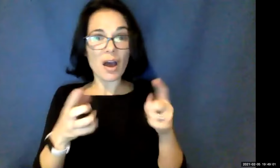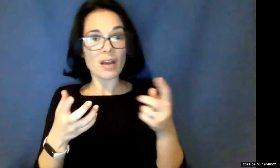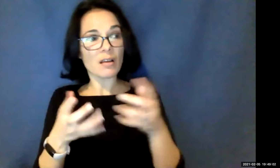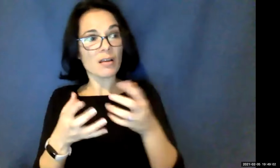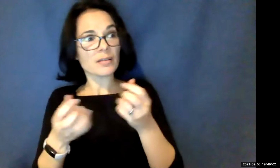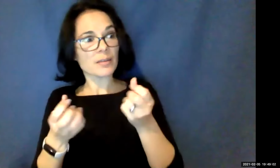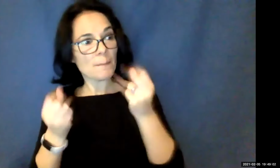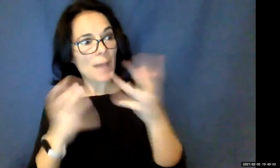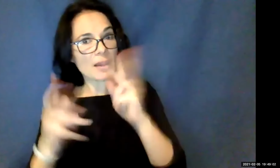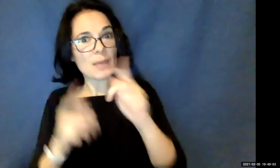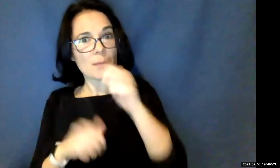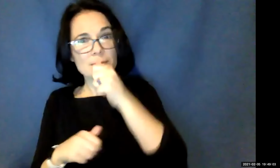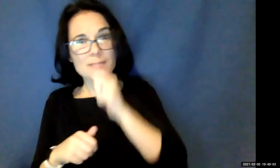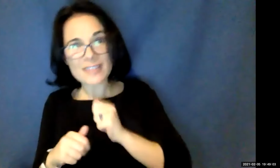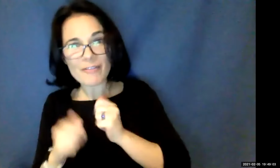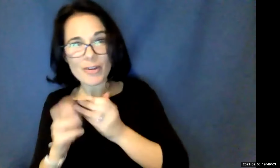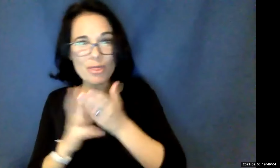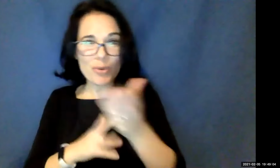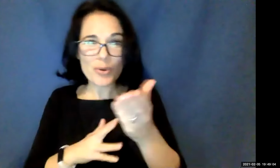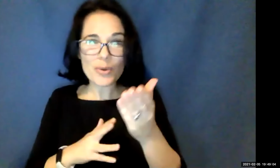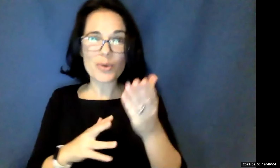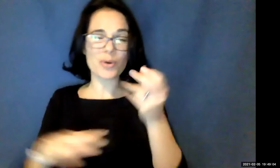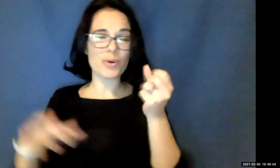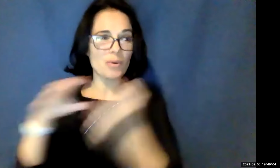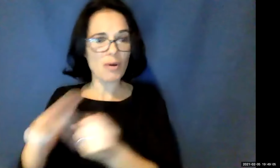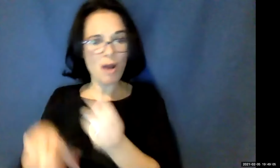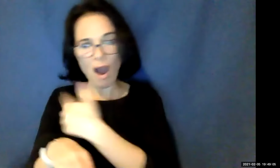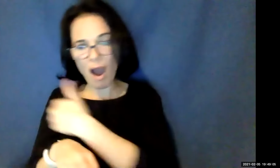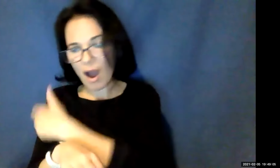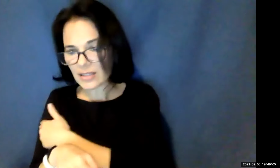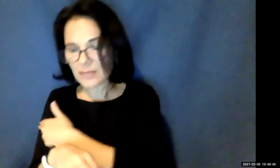There are people who still get hospitalized who are younger adults.